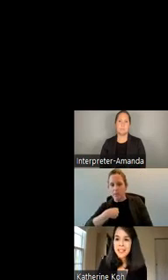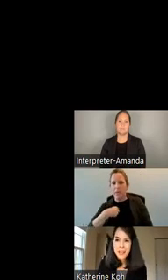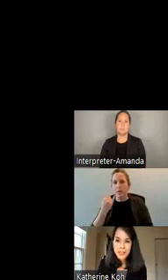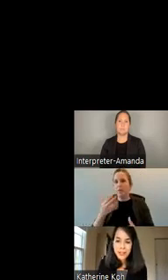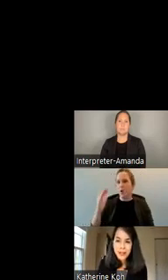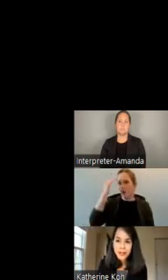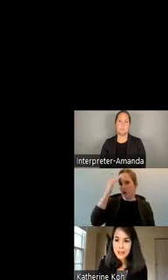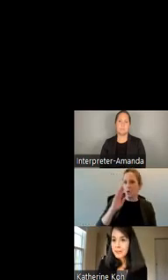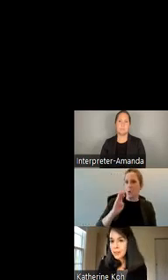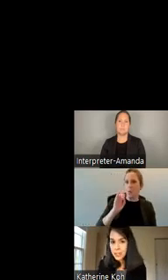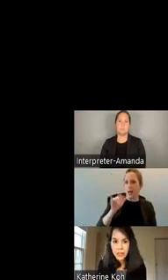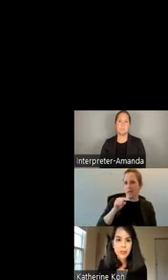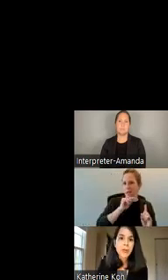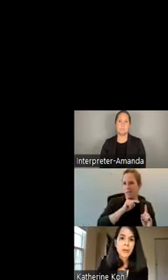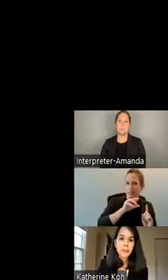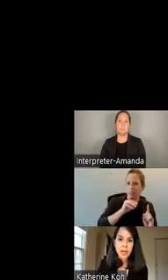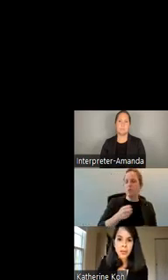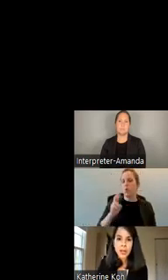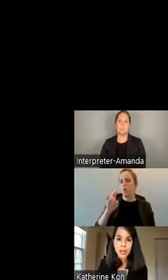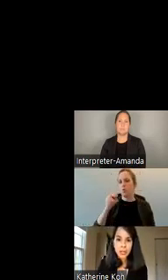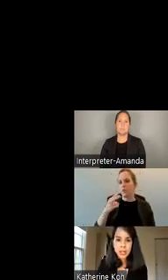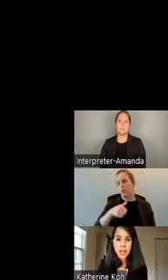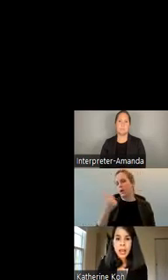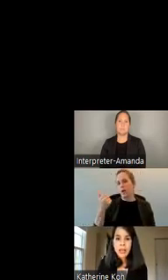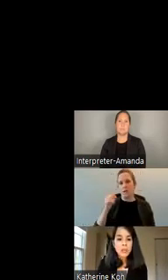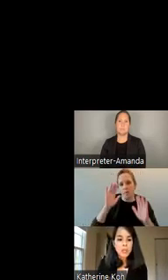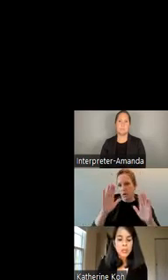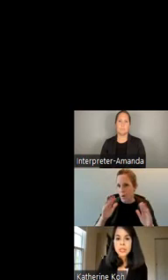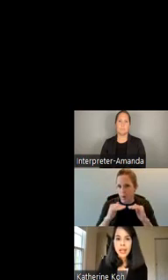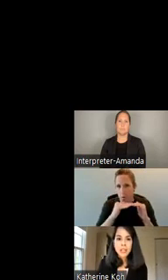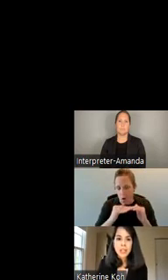case manager colleague or Rich another one of my phenomenal colleagues and using those connections